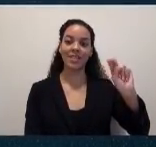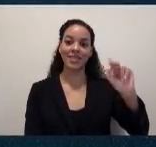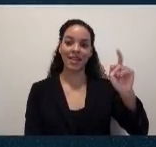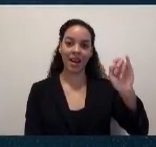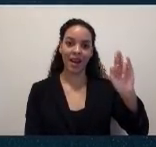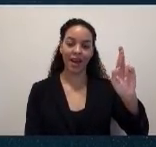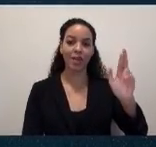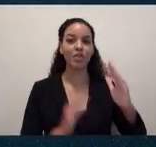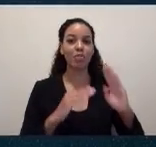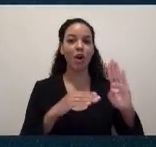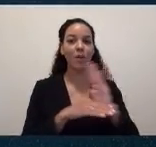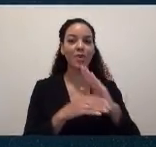Tori.